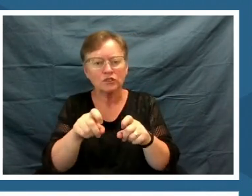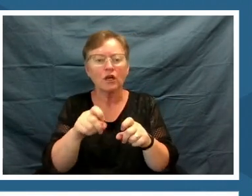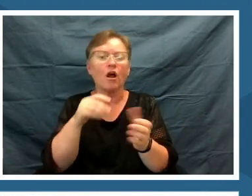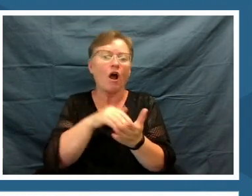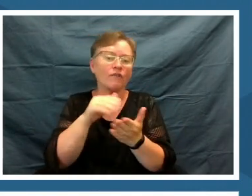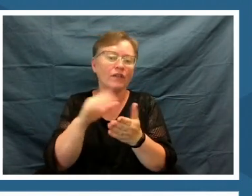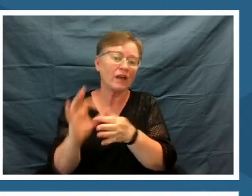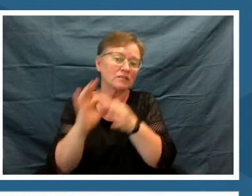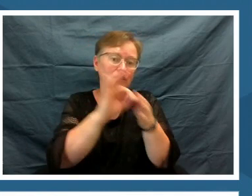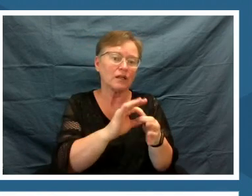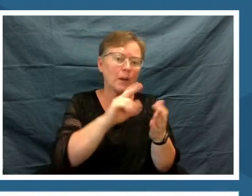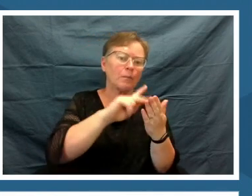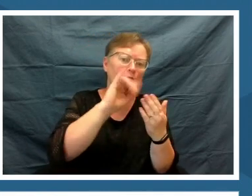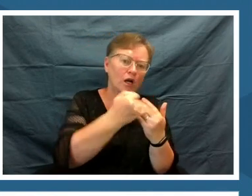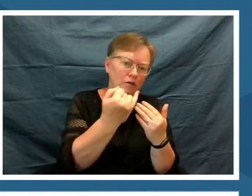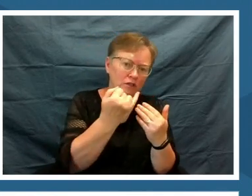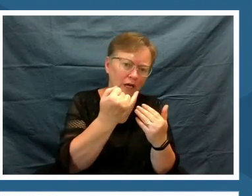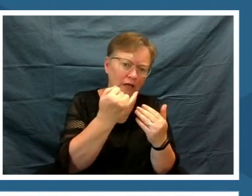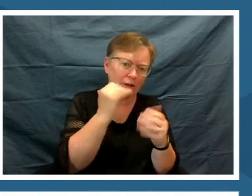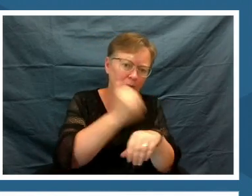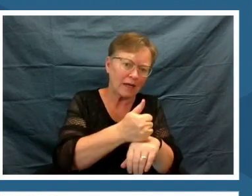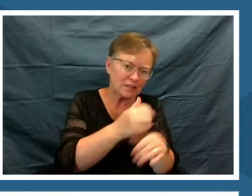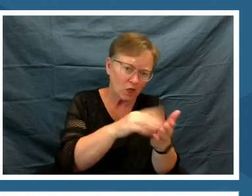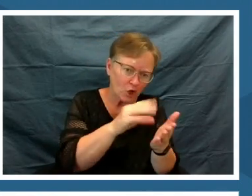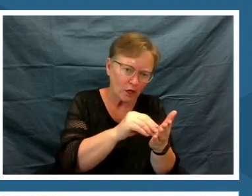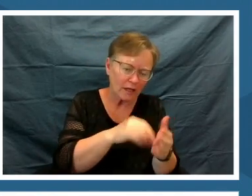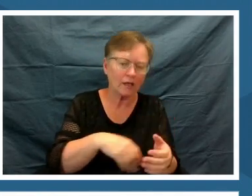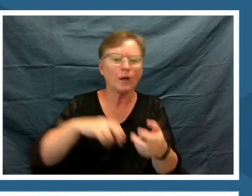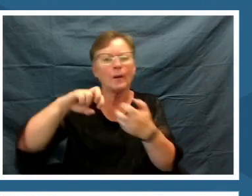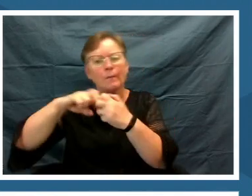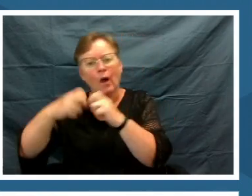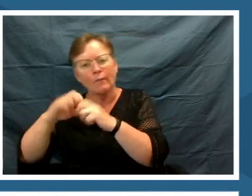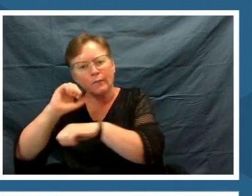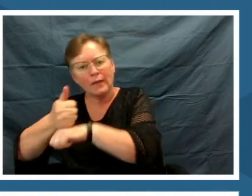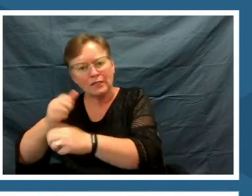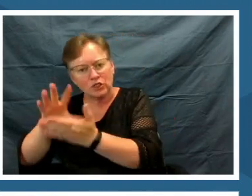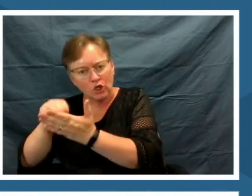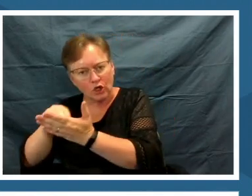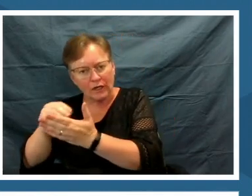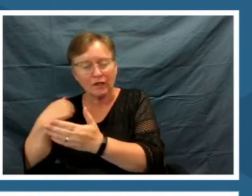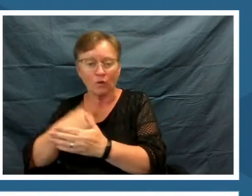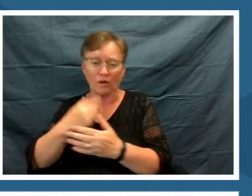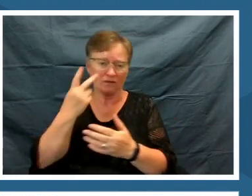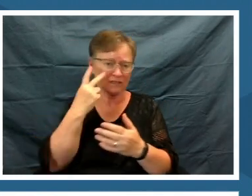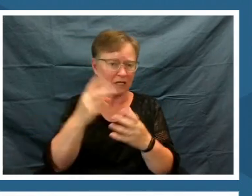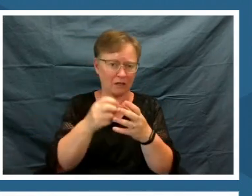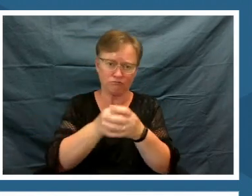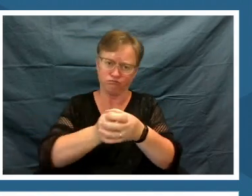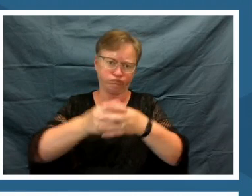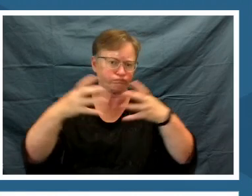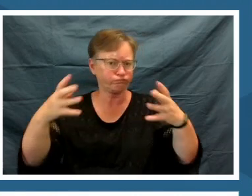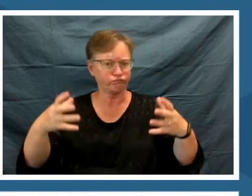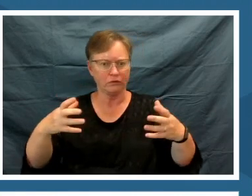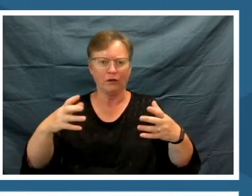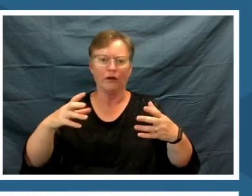learning we've seen a real growth in phenomenon based learning